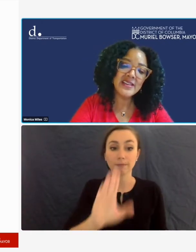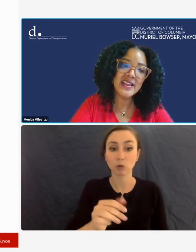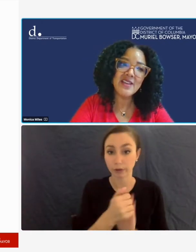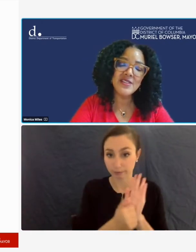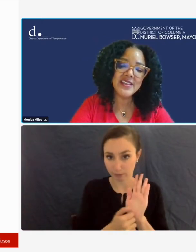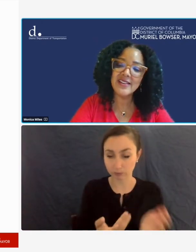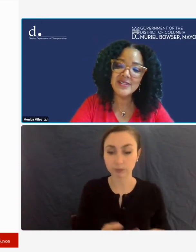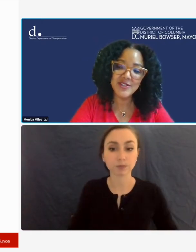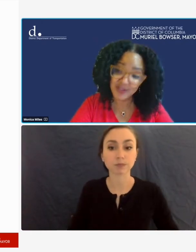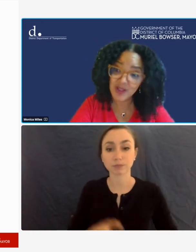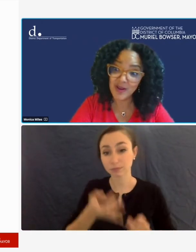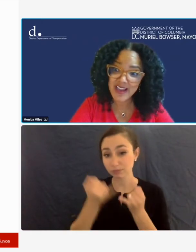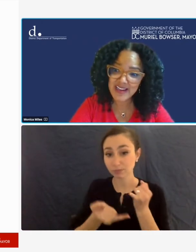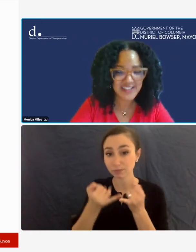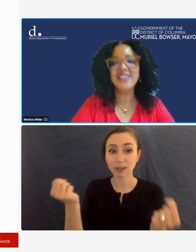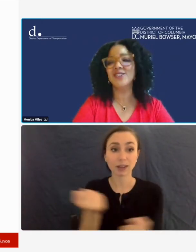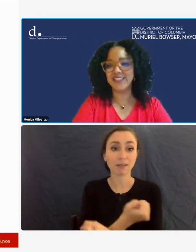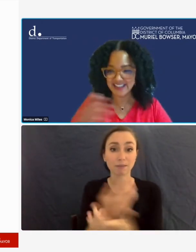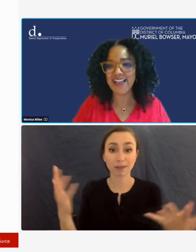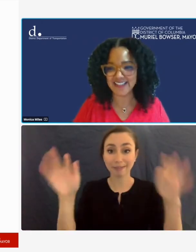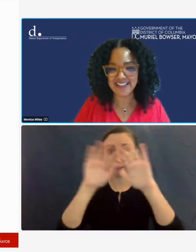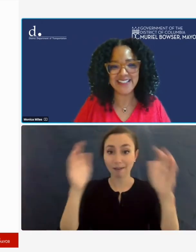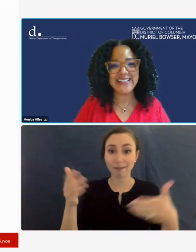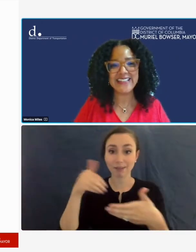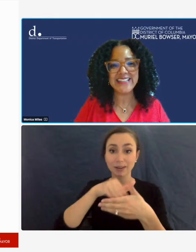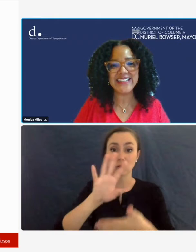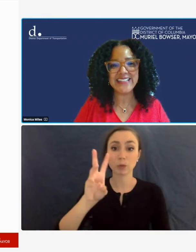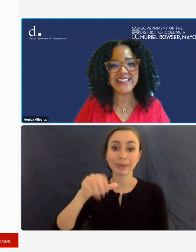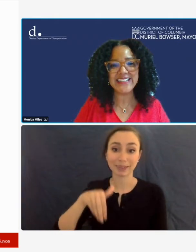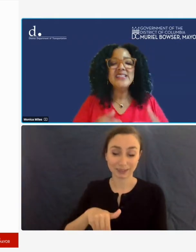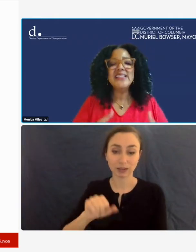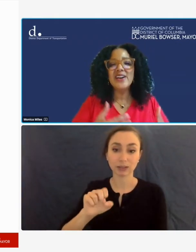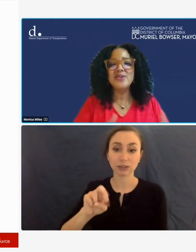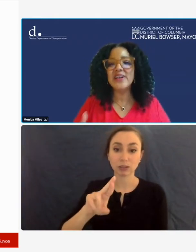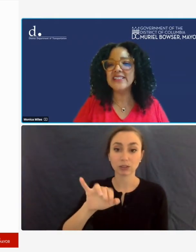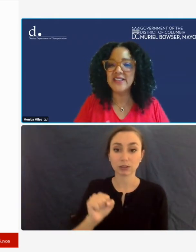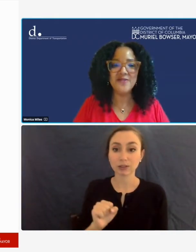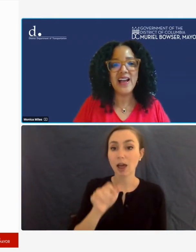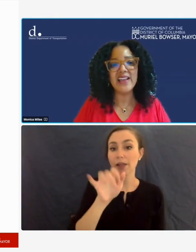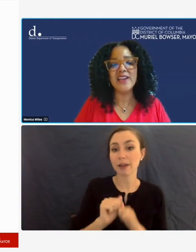everything else which is all overhead is in your 6000 series so this is how you identify um you